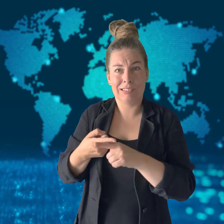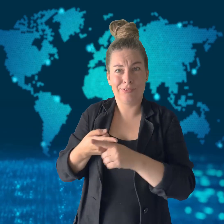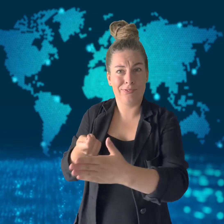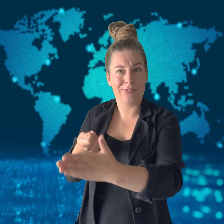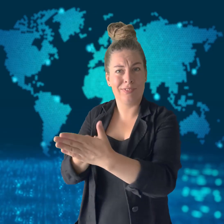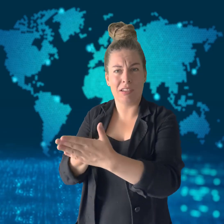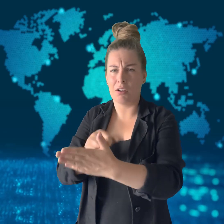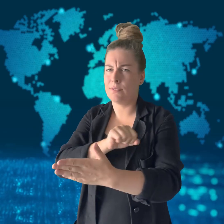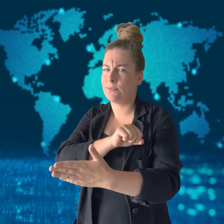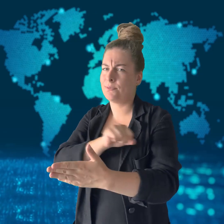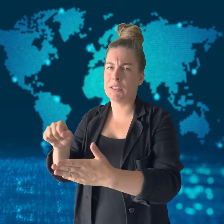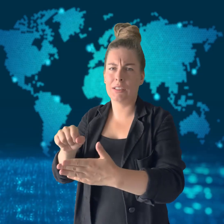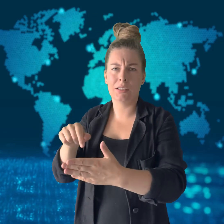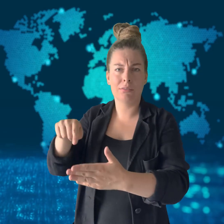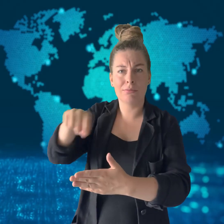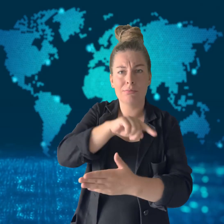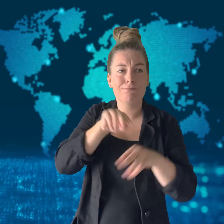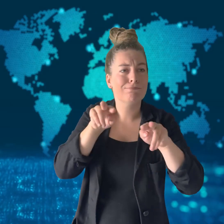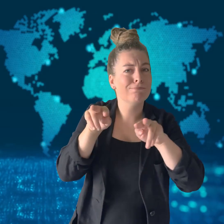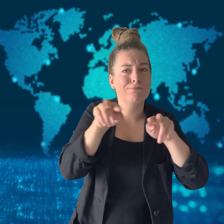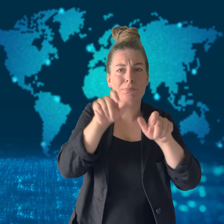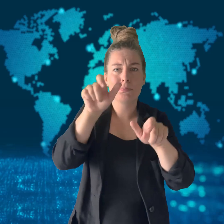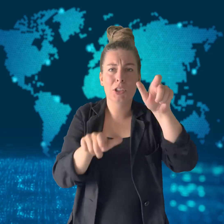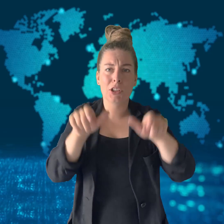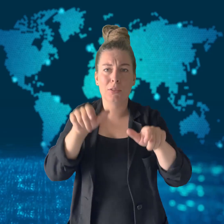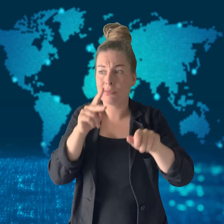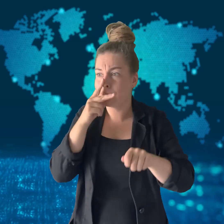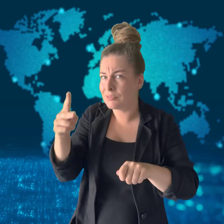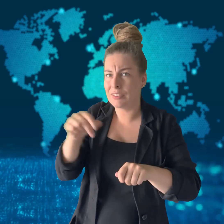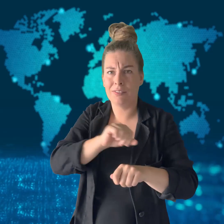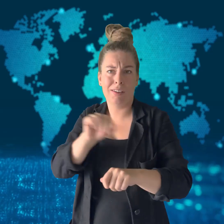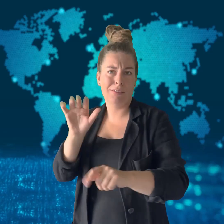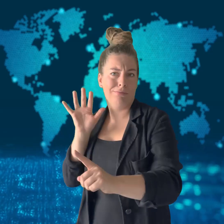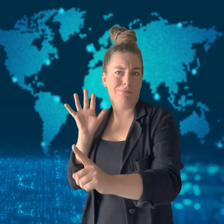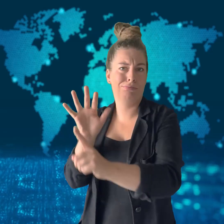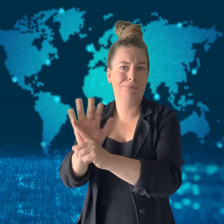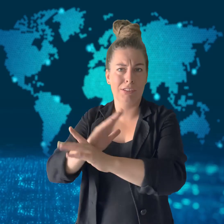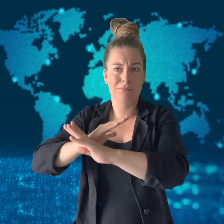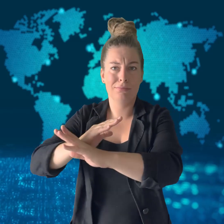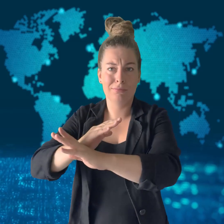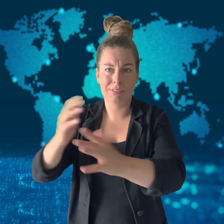with a shoulder blade injury,